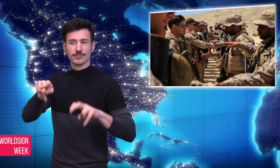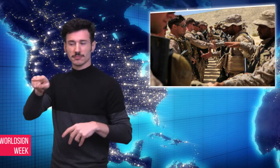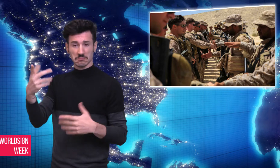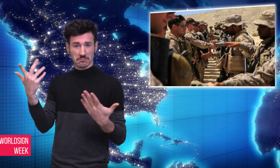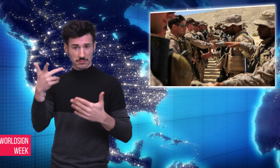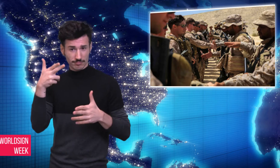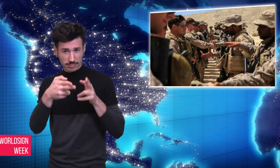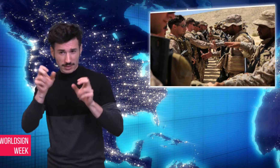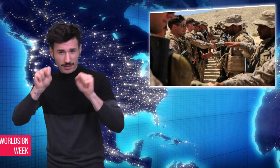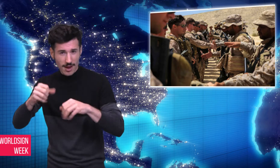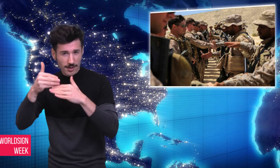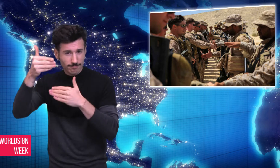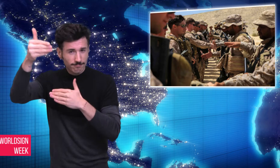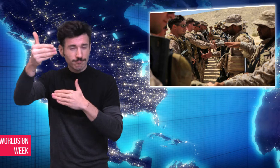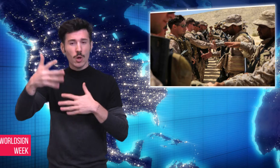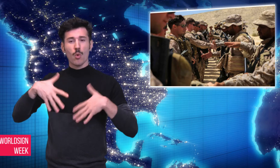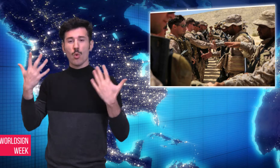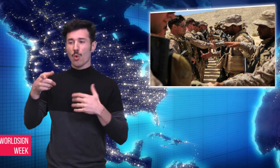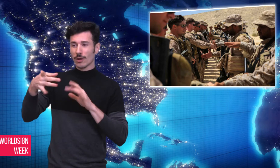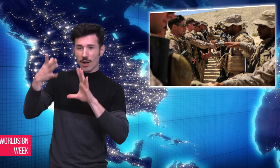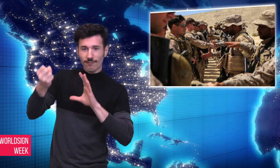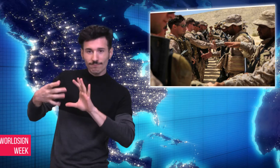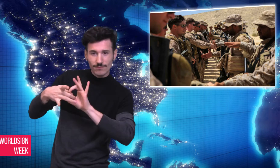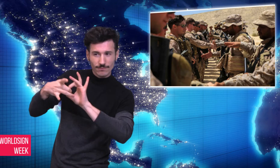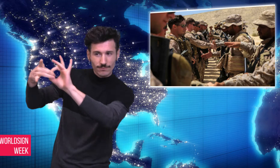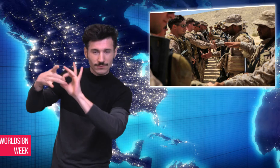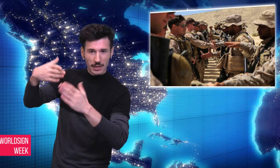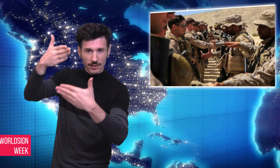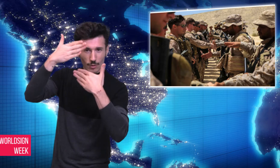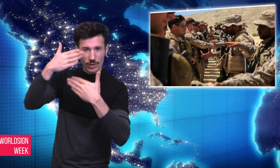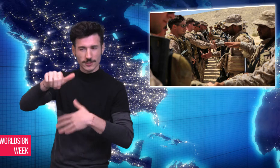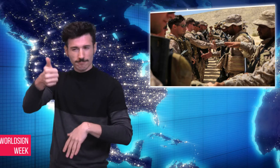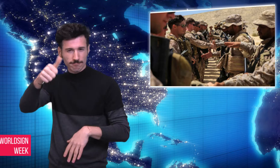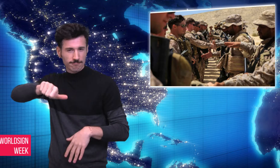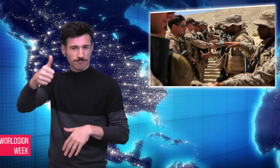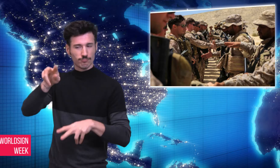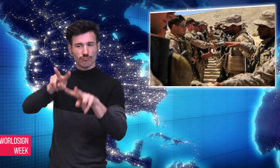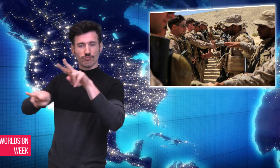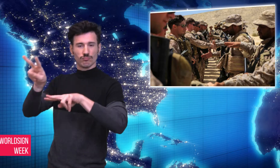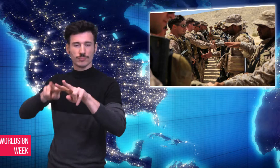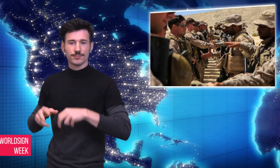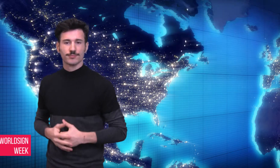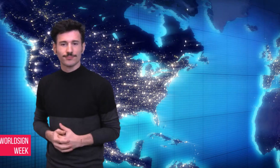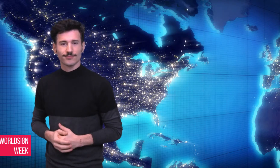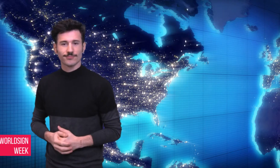do not pose a threat and have no links to extremism.